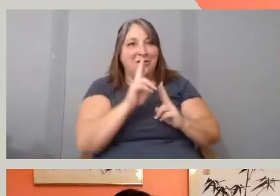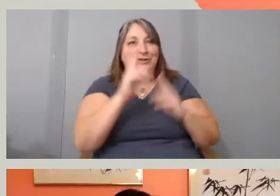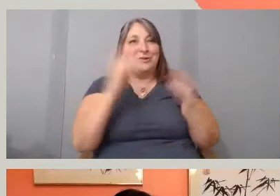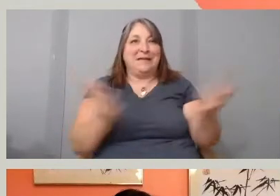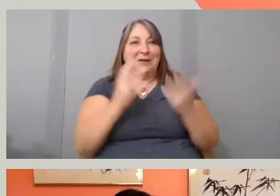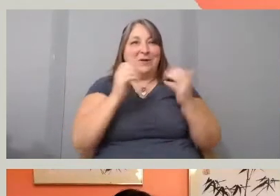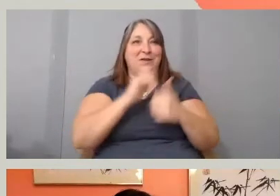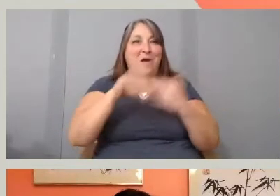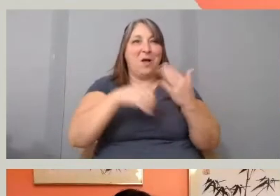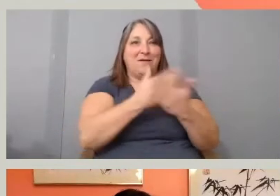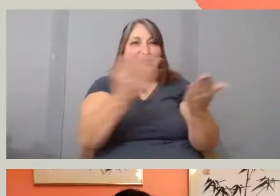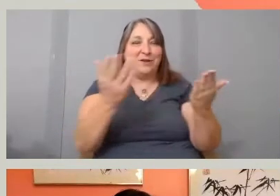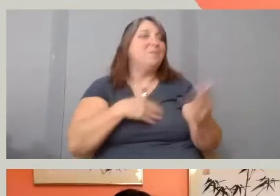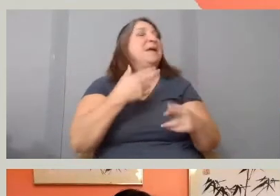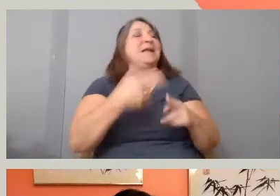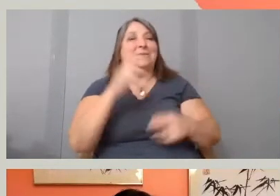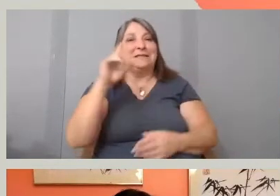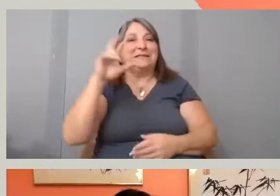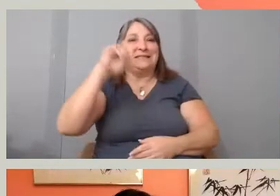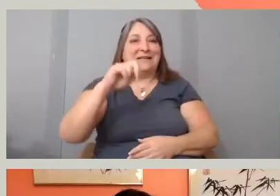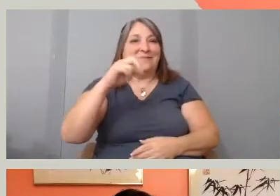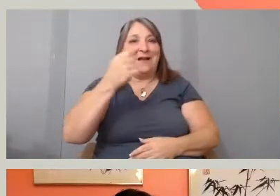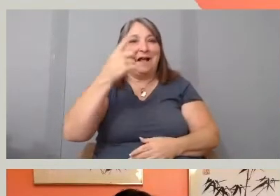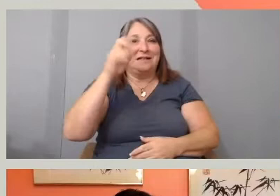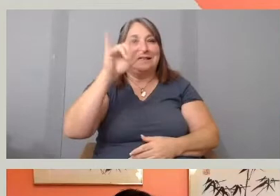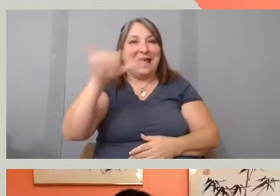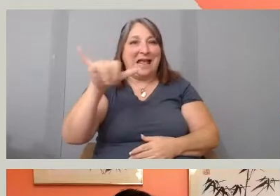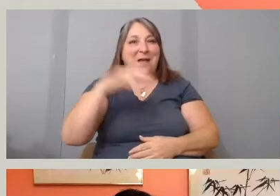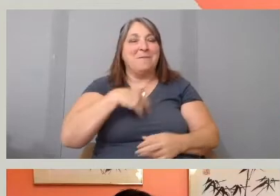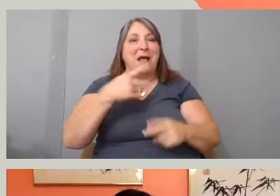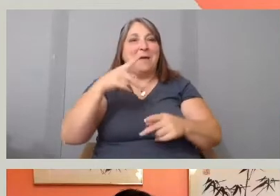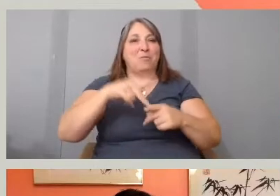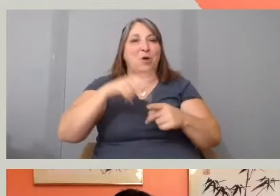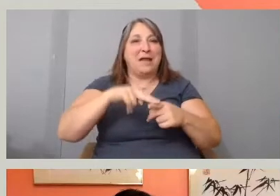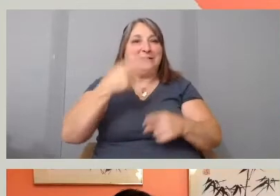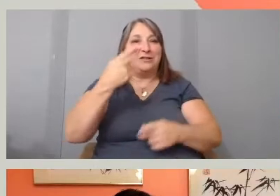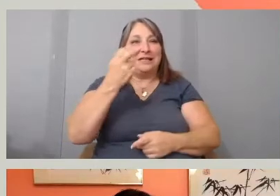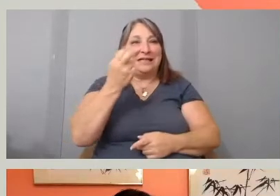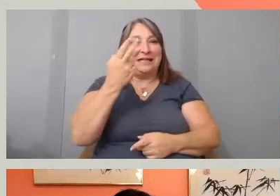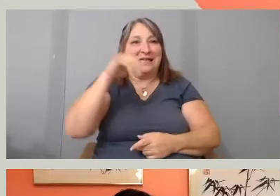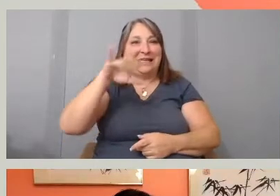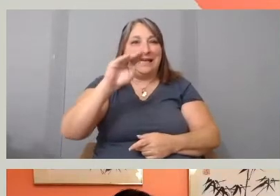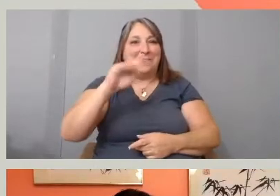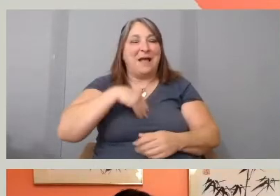My name is Steven Golliday and my pronouns are he/him. I am located in Orono, Maine,